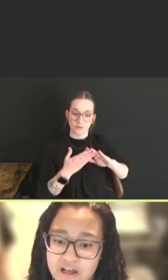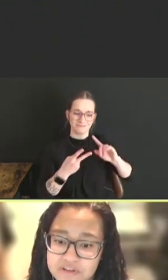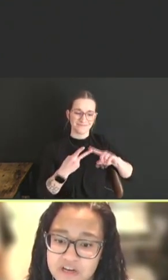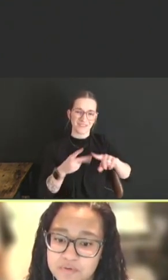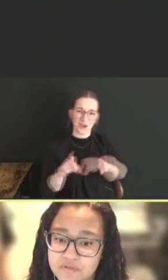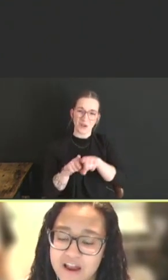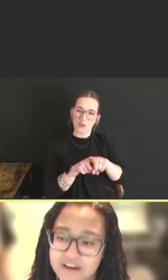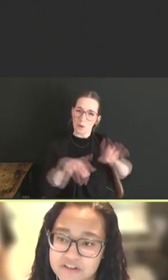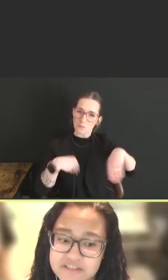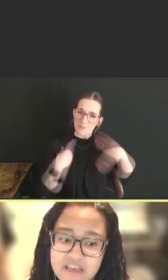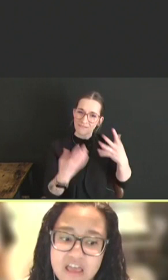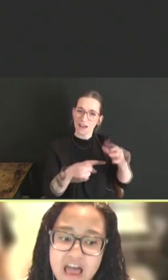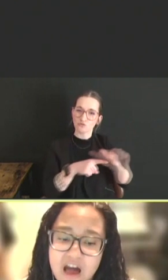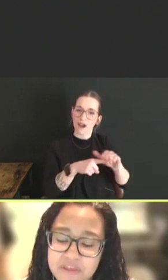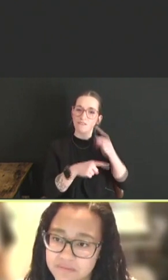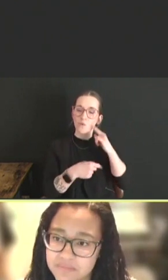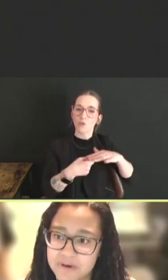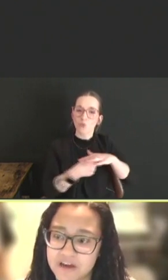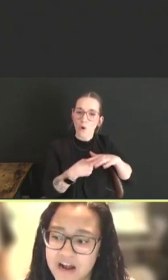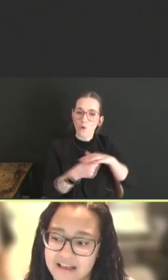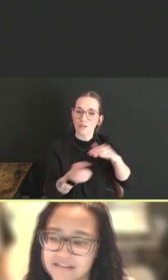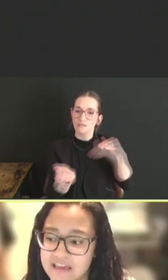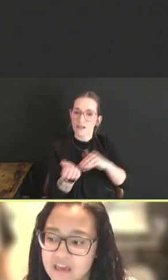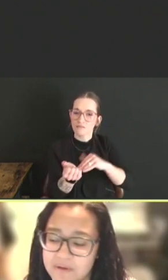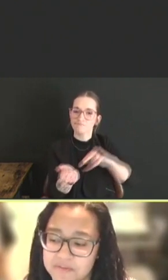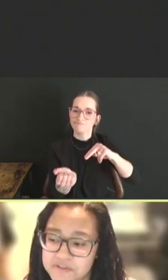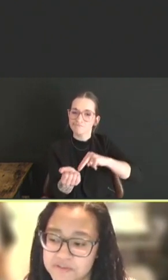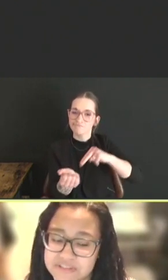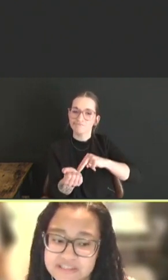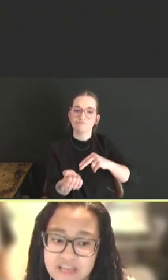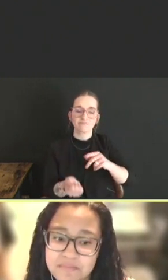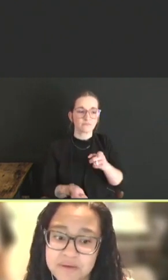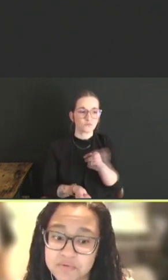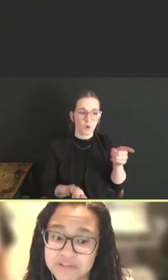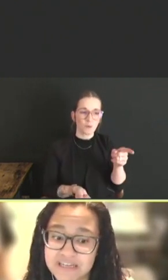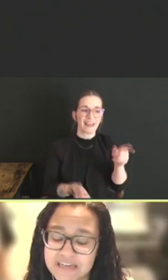healthcare providers, how they can be better asking about the services that people need,